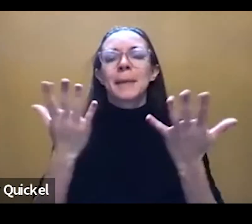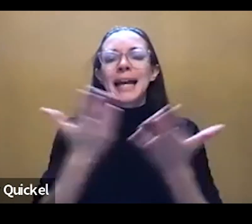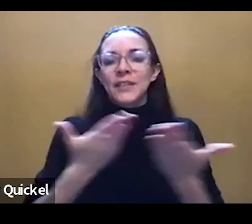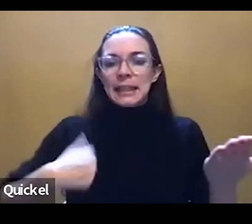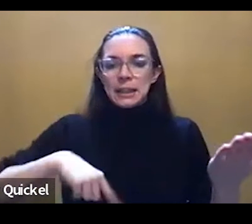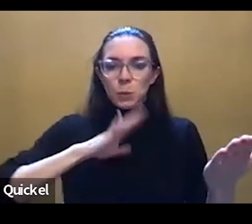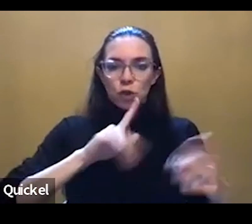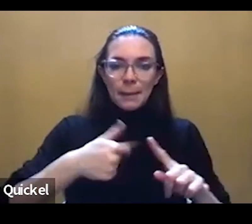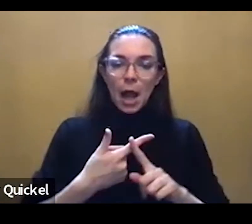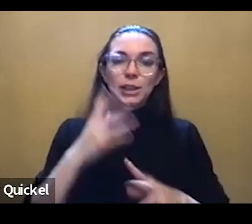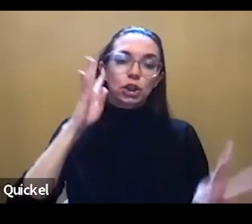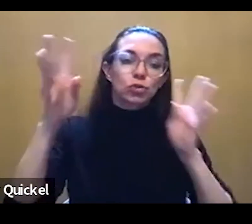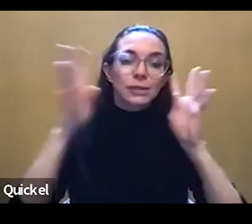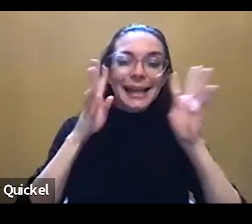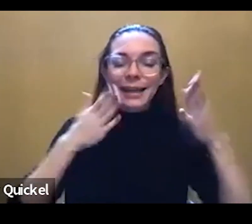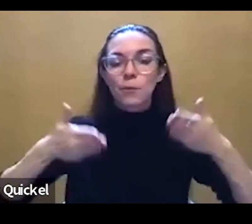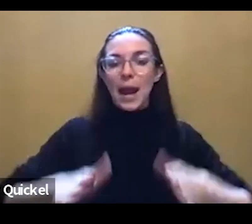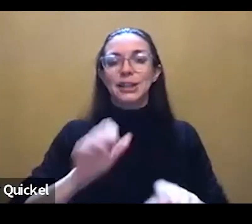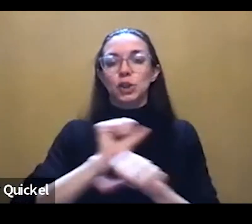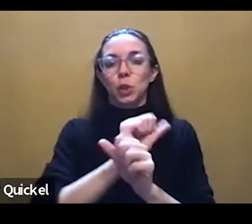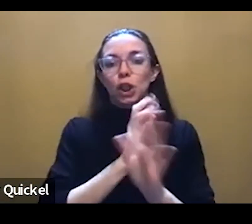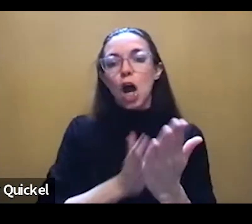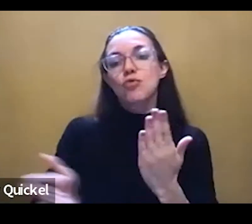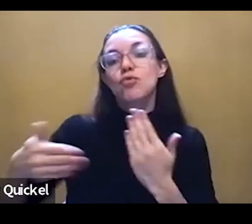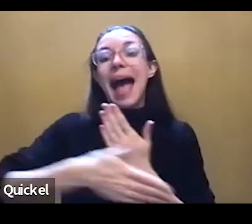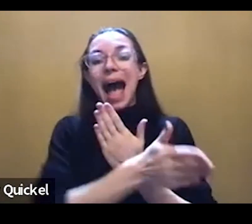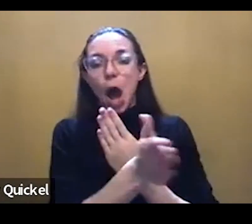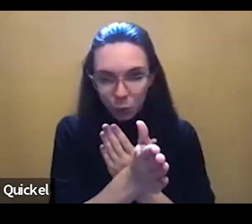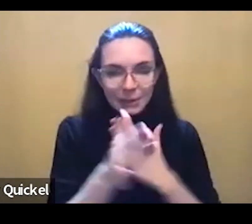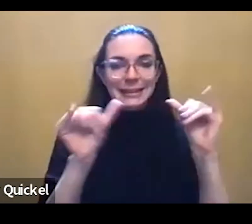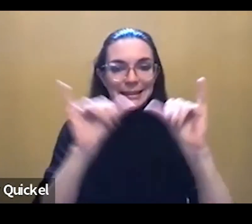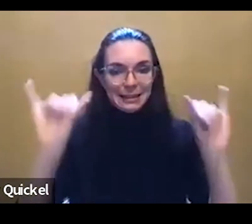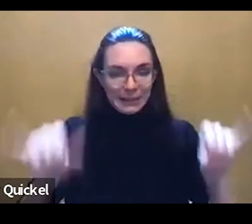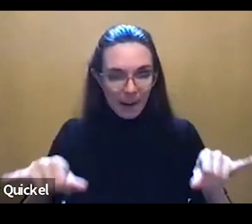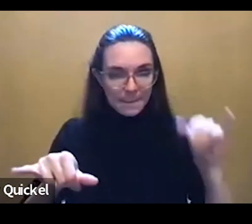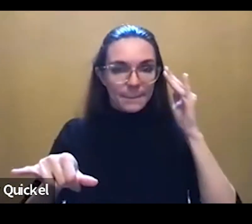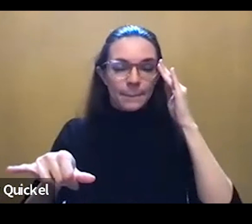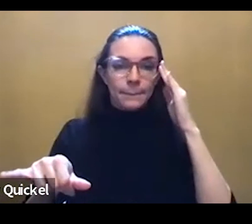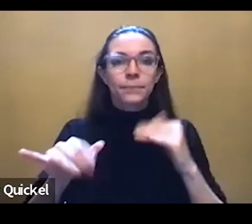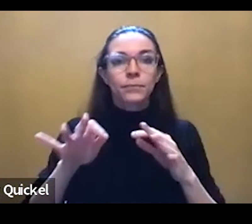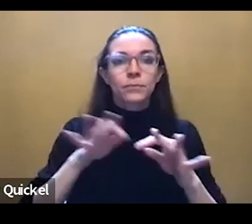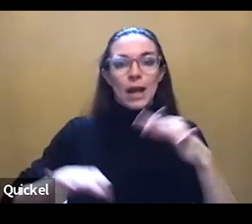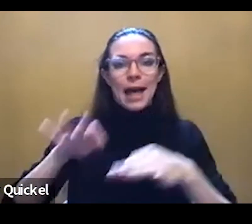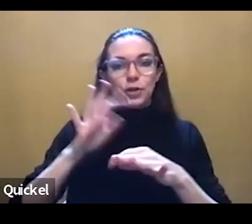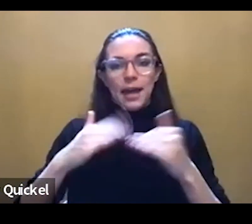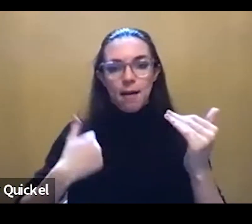creative ways to work around the system rather than us and everyone who's joined us today. We'll go, you know,